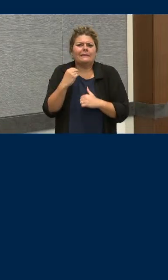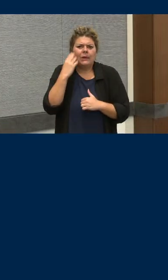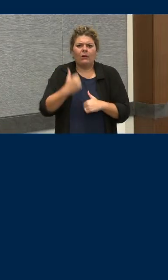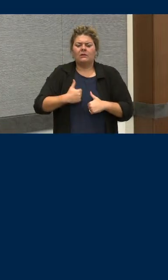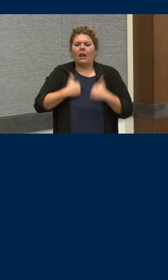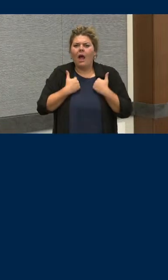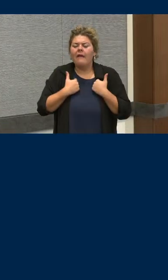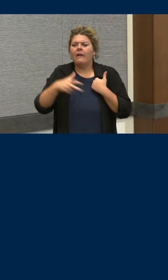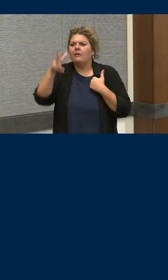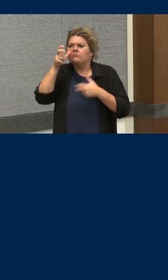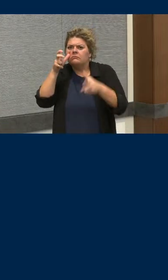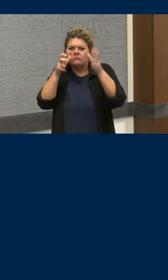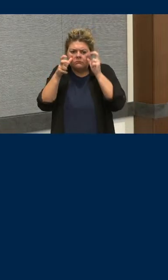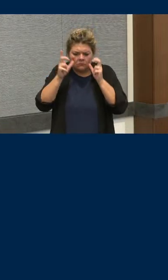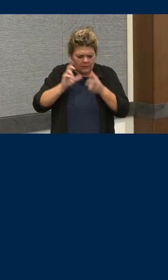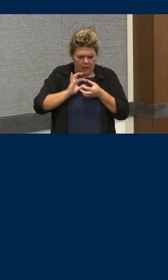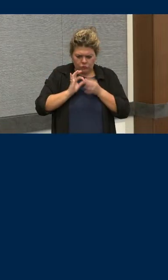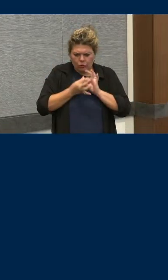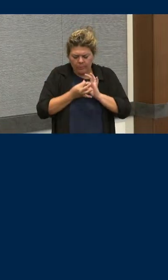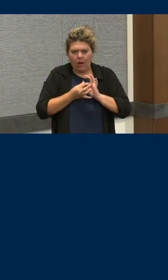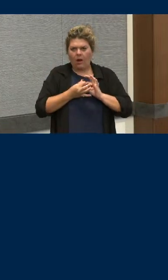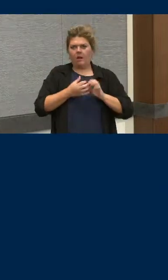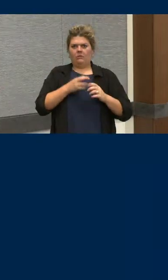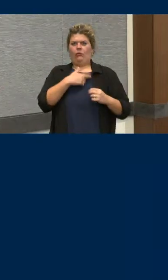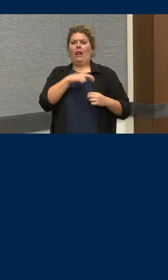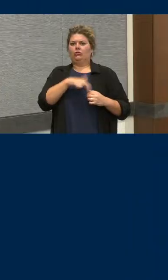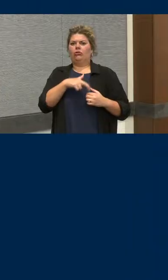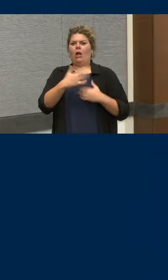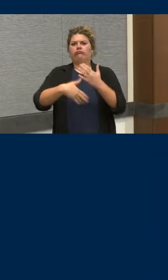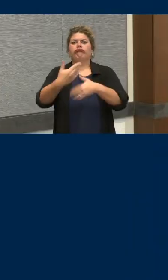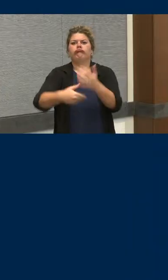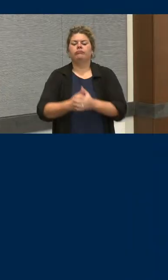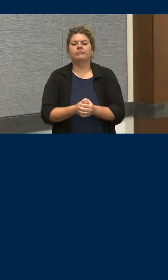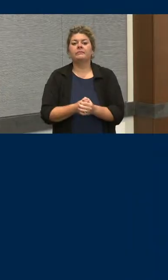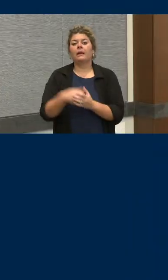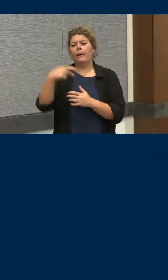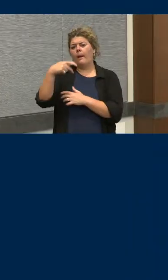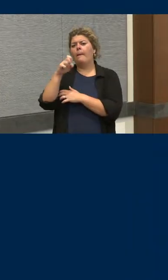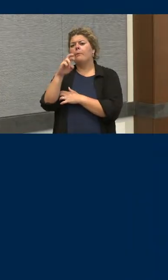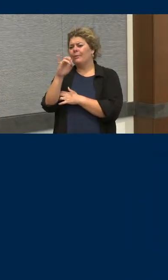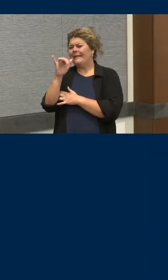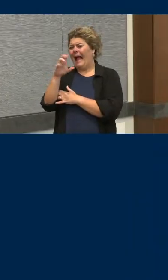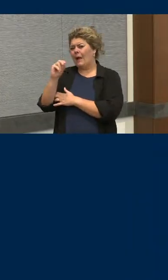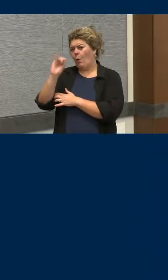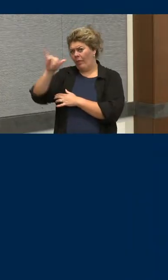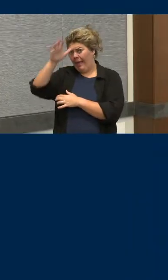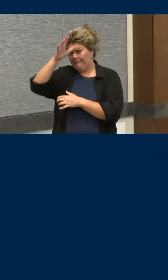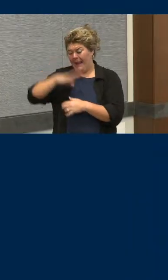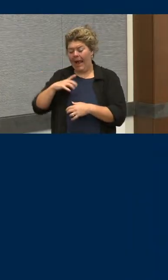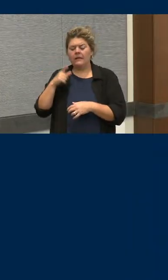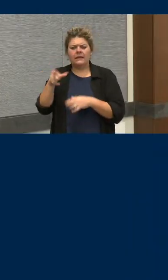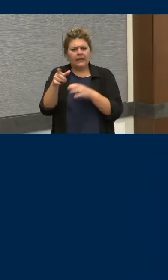practice it. Primiano explains: Vernacular religion is more than